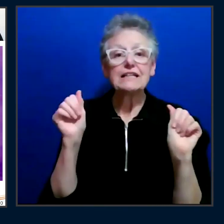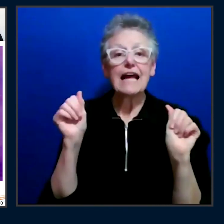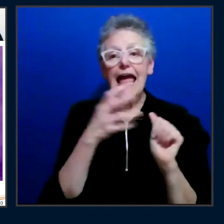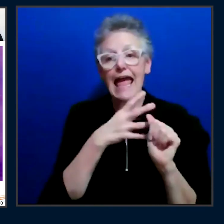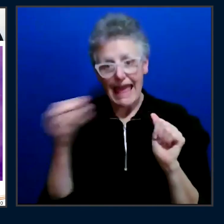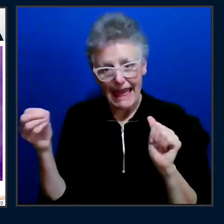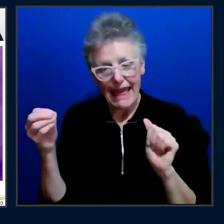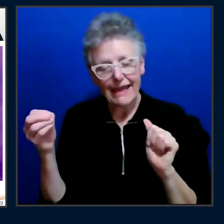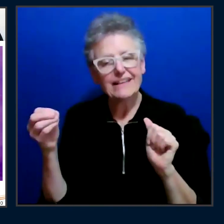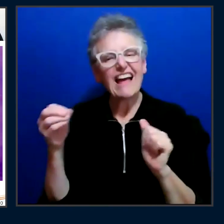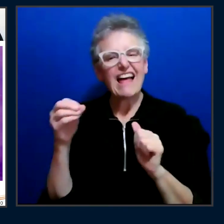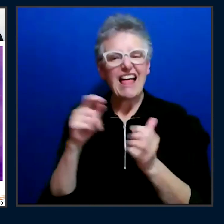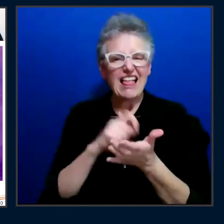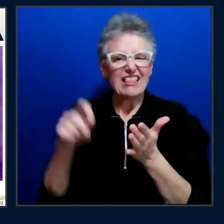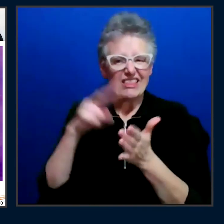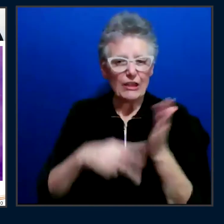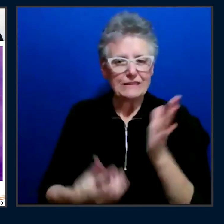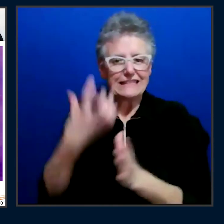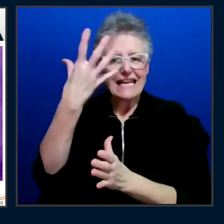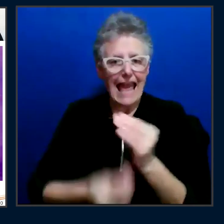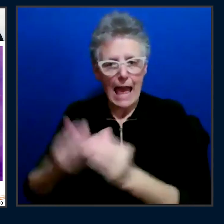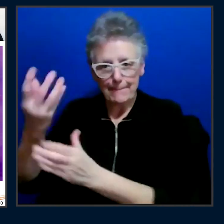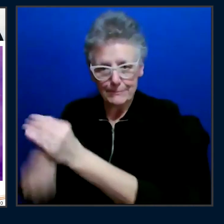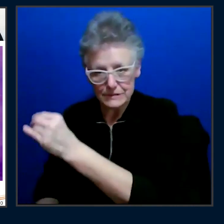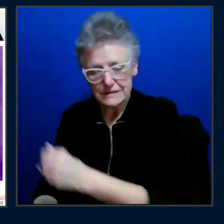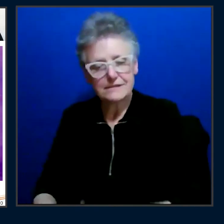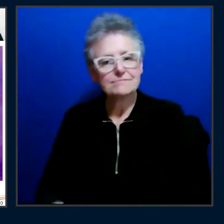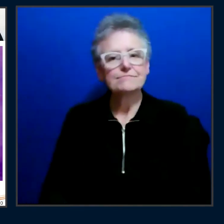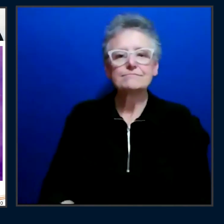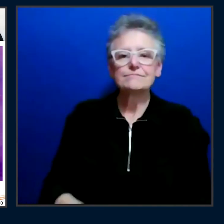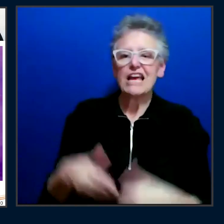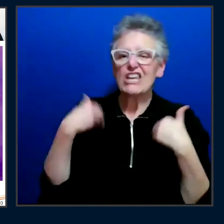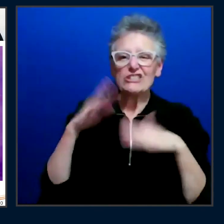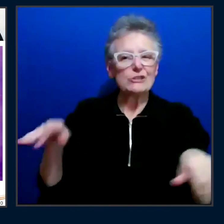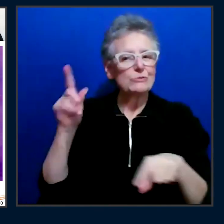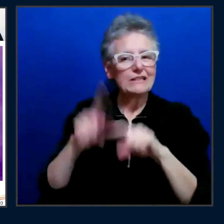And subsequently literacy gaps.